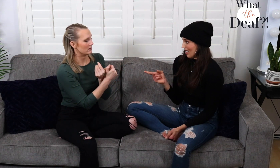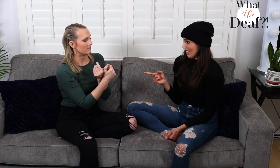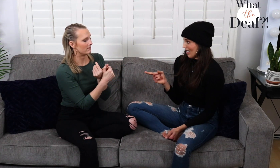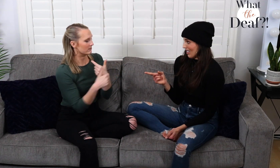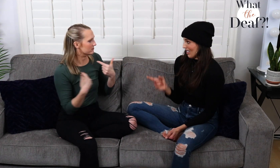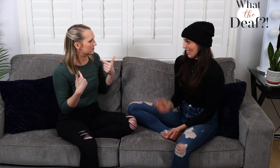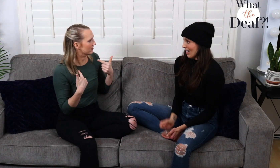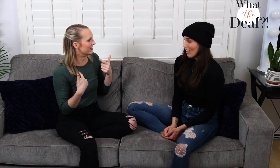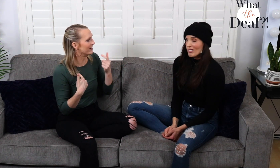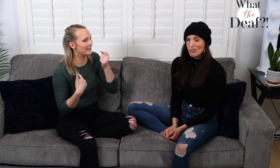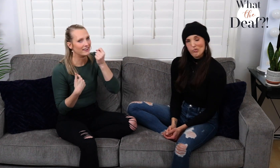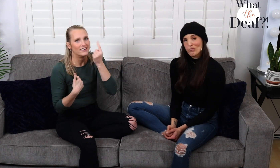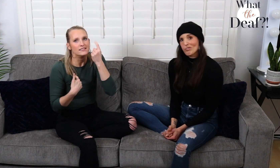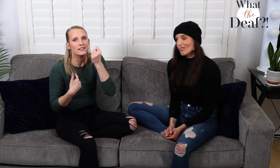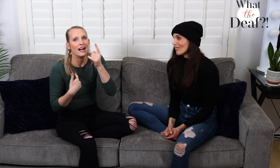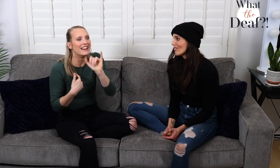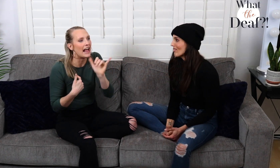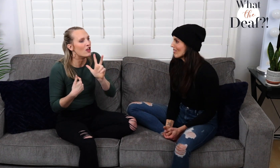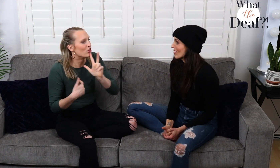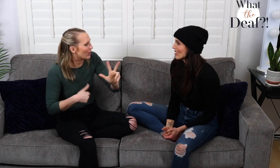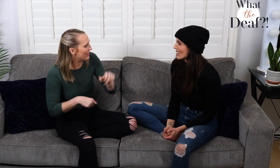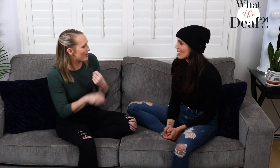That's you? - Yeah. Yep, that's me like a three-year-old